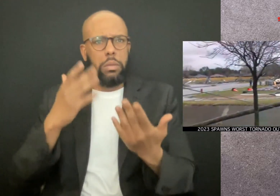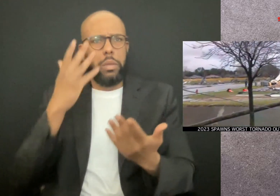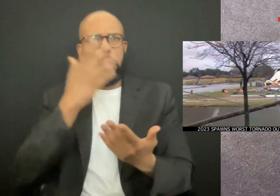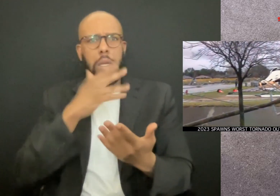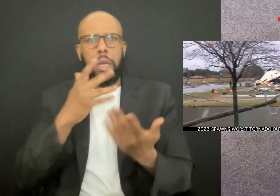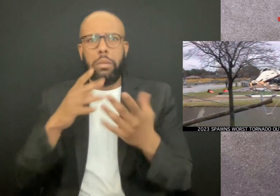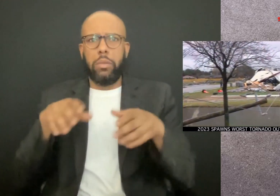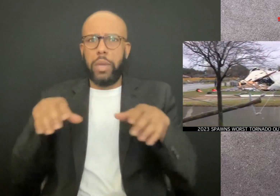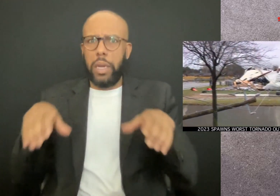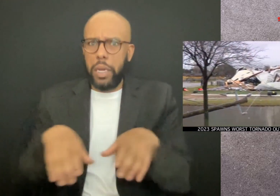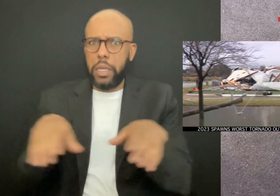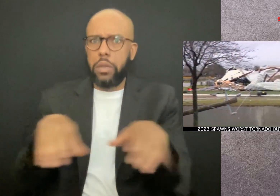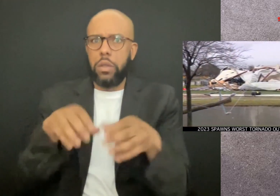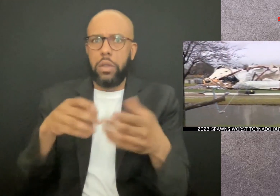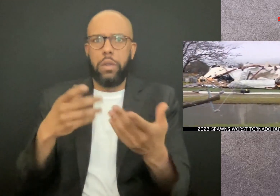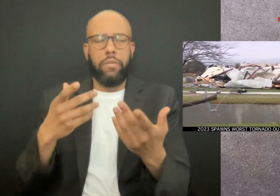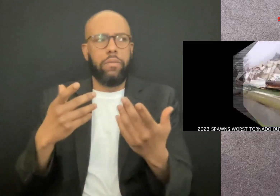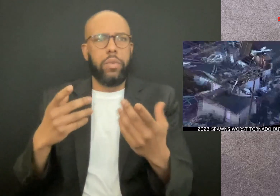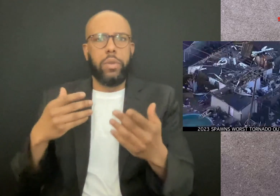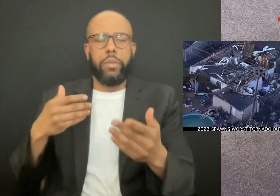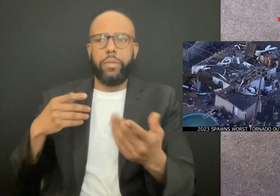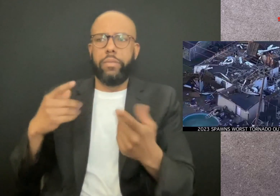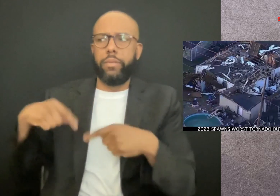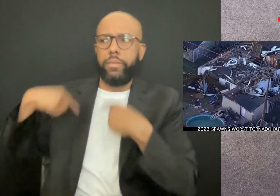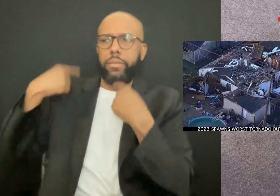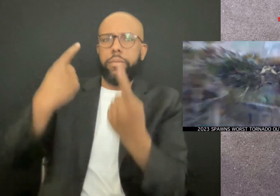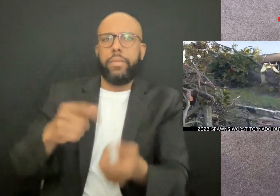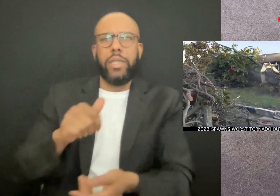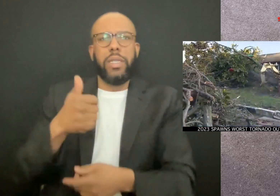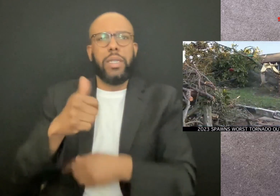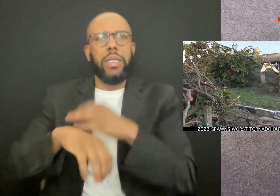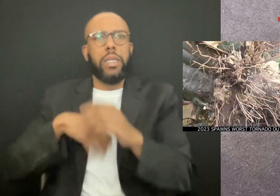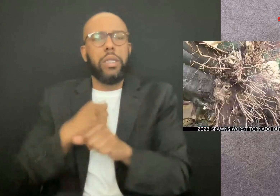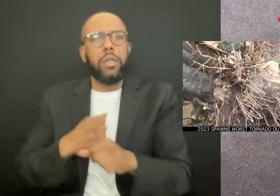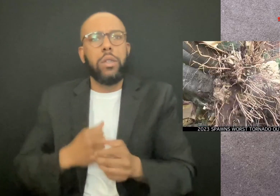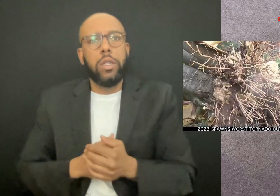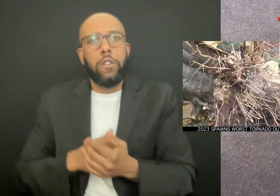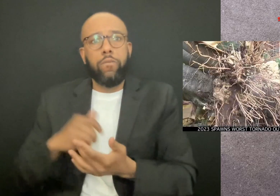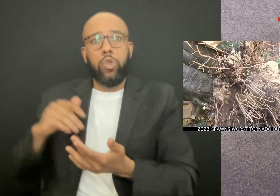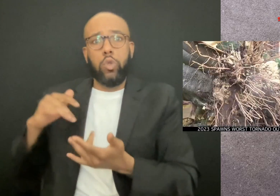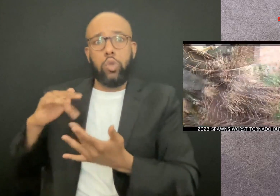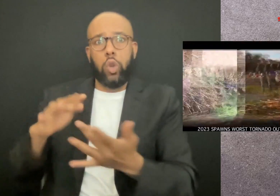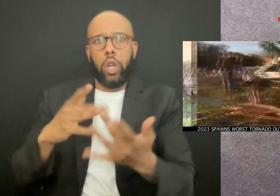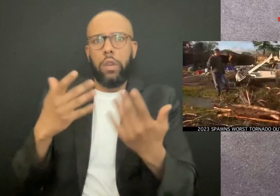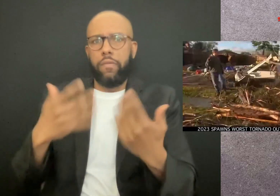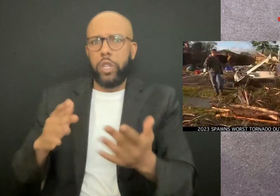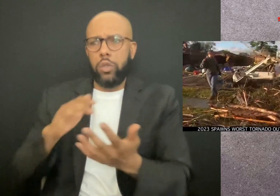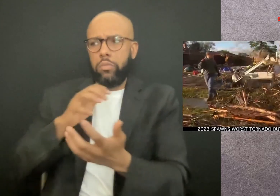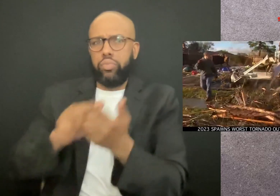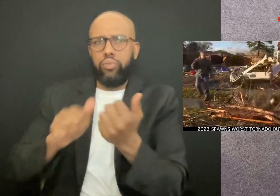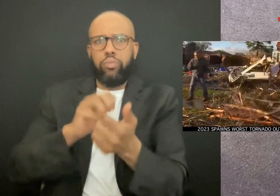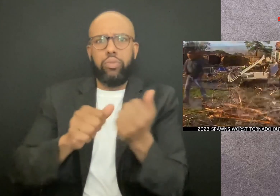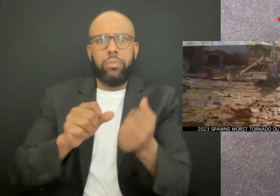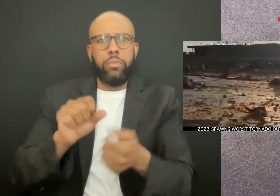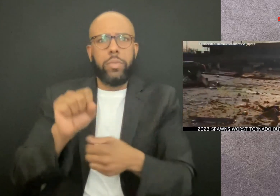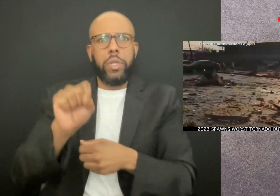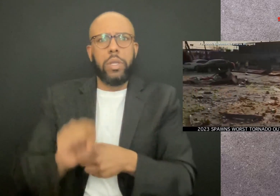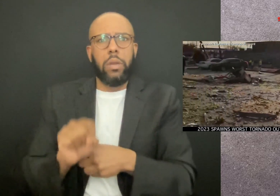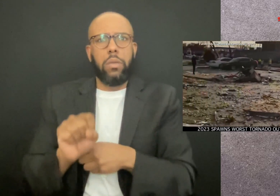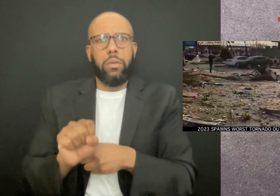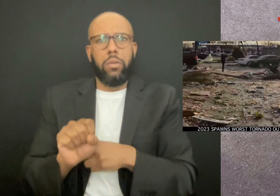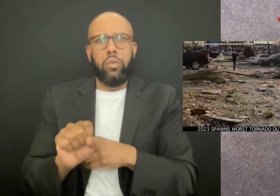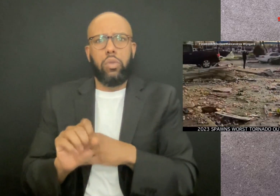is turning out to be the most active season in nearly a decade tornadoes are ripping through